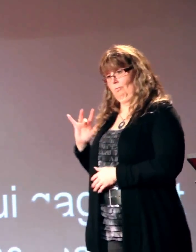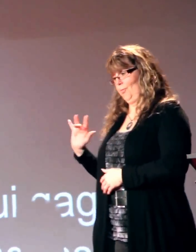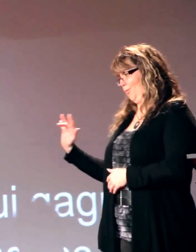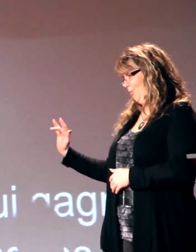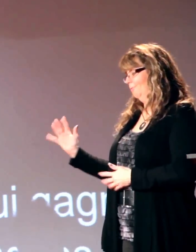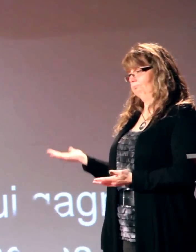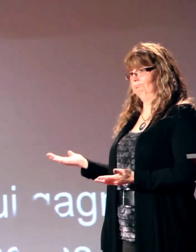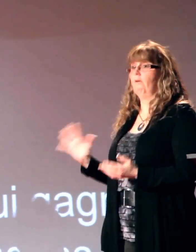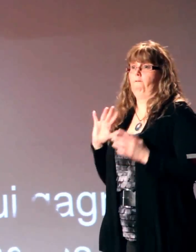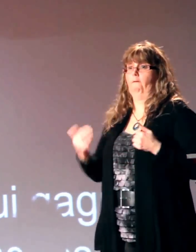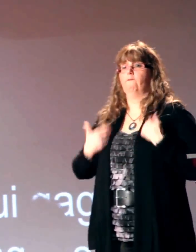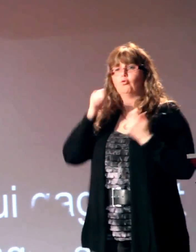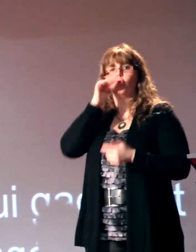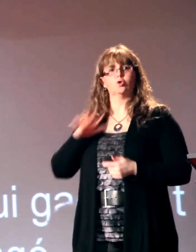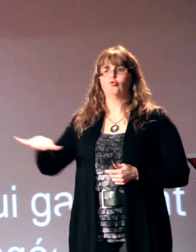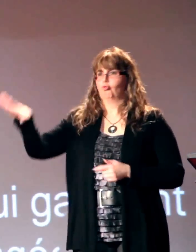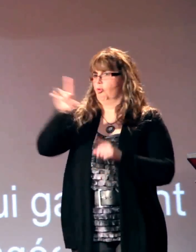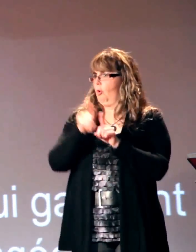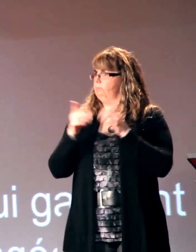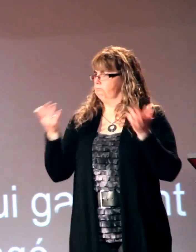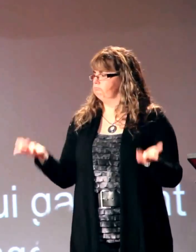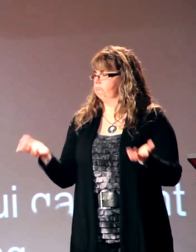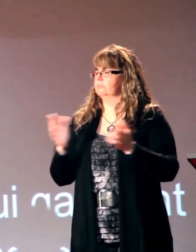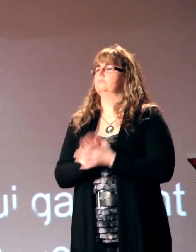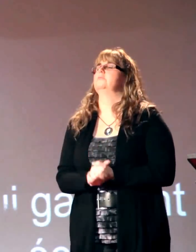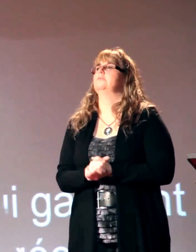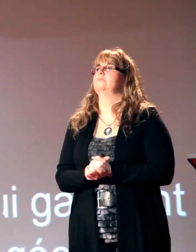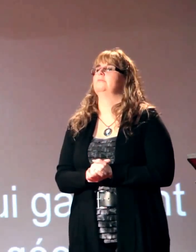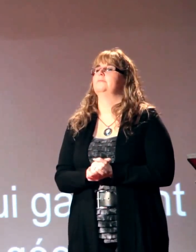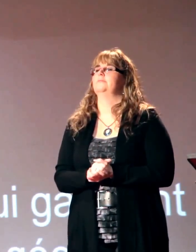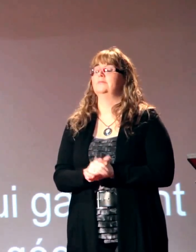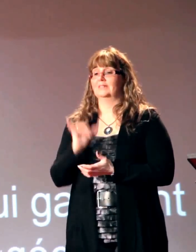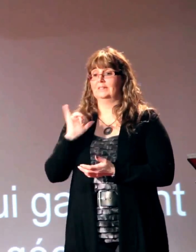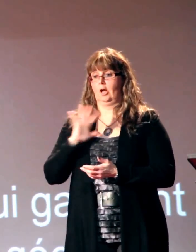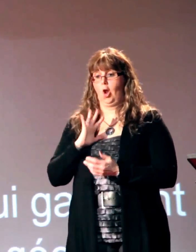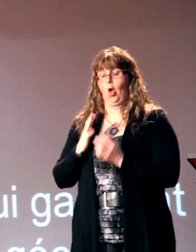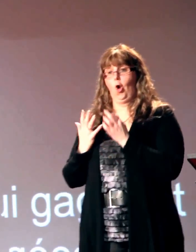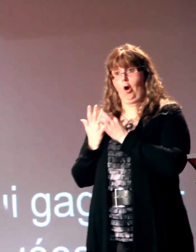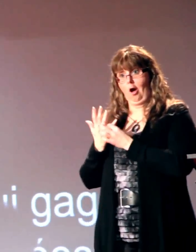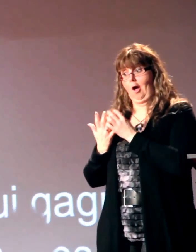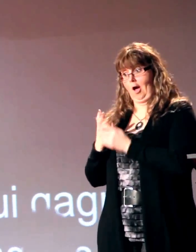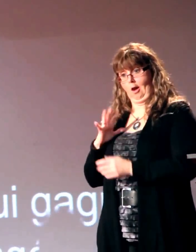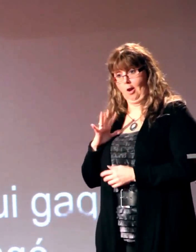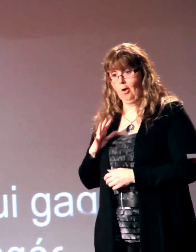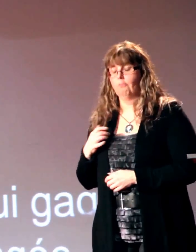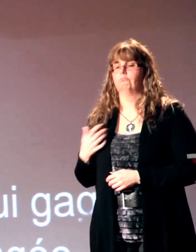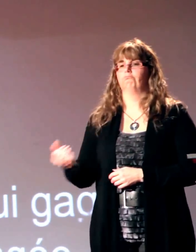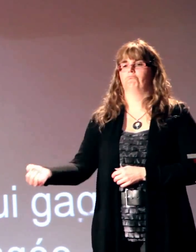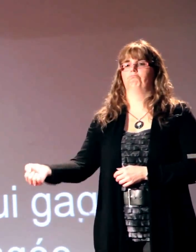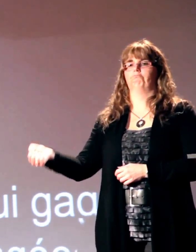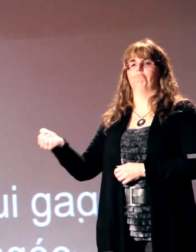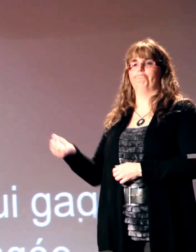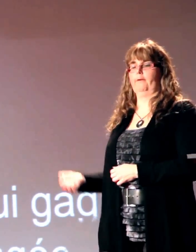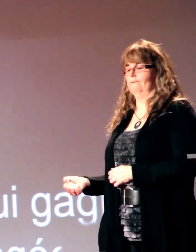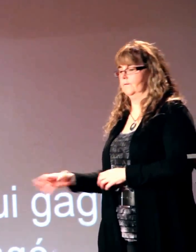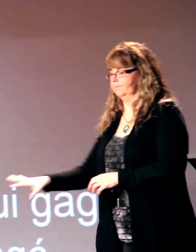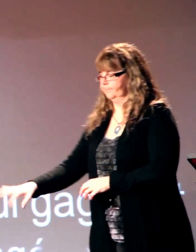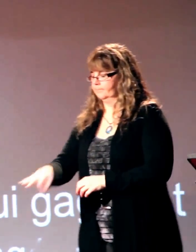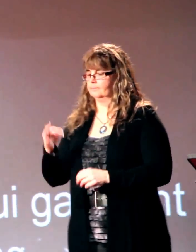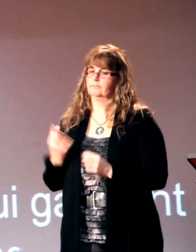This is most frequently the case. With access to this technology, you would open your drawer, put on your gloves...